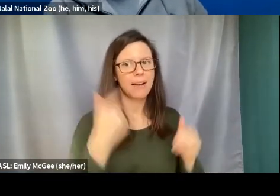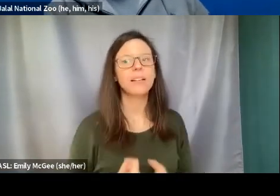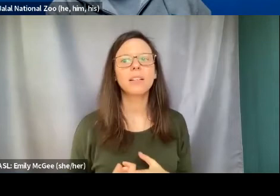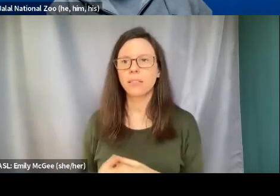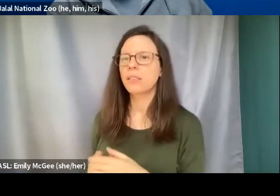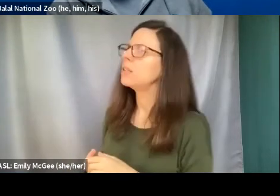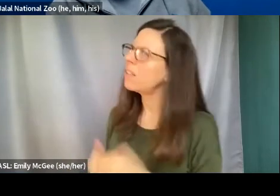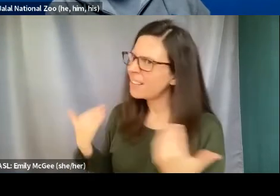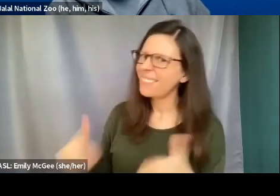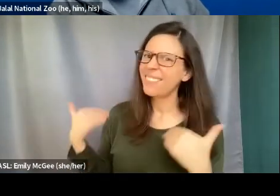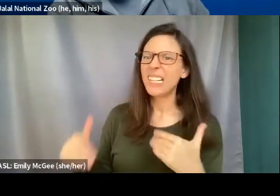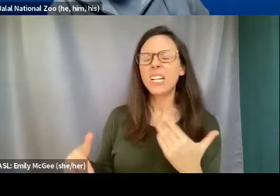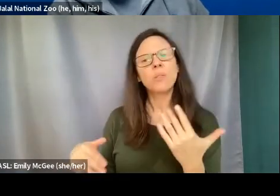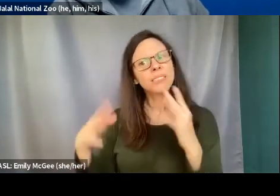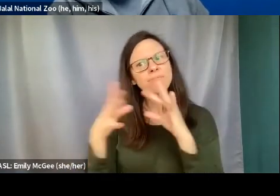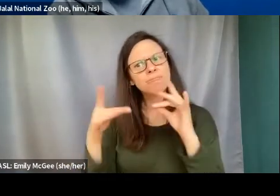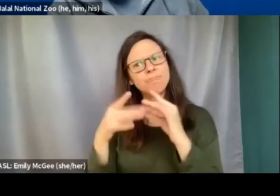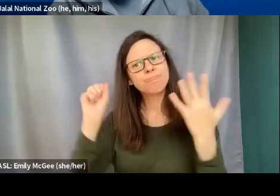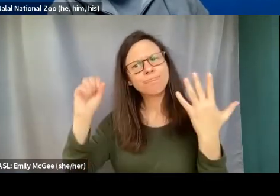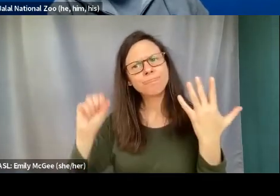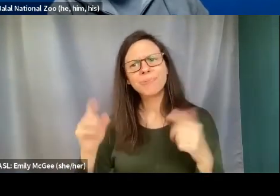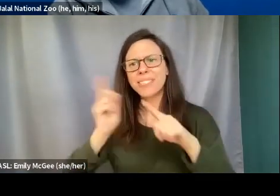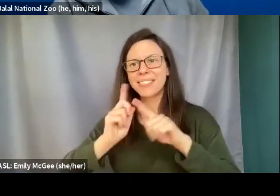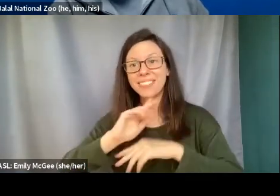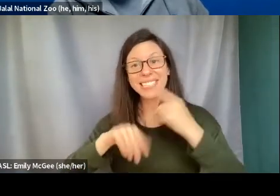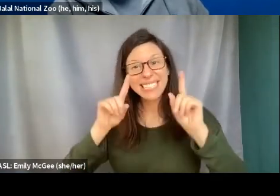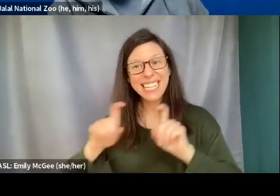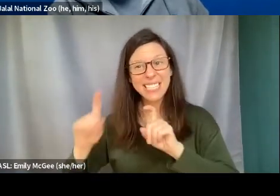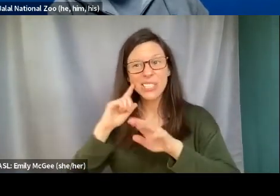of these different tests that you run every day, these different systems, the